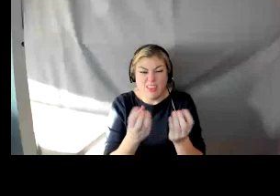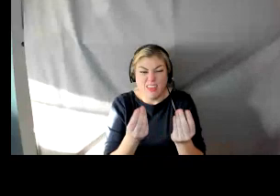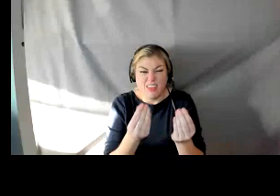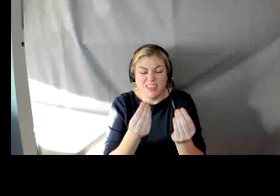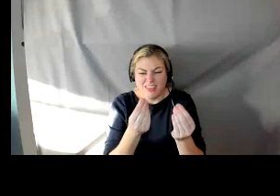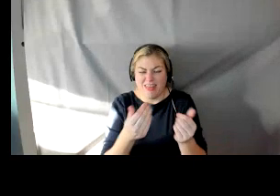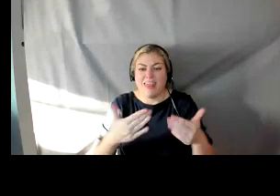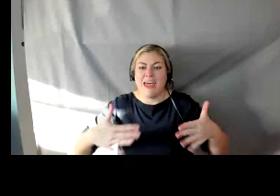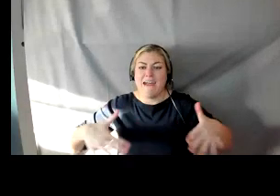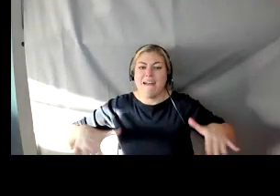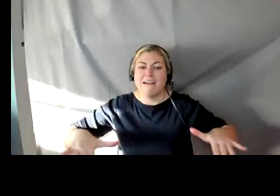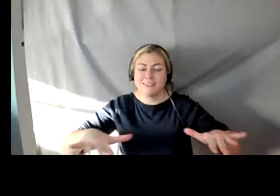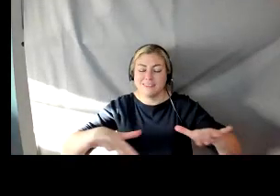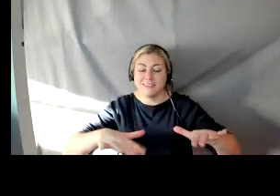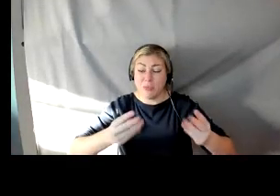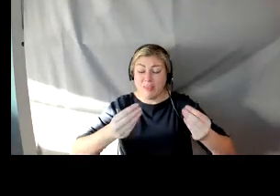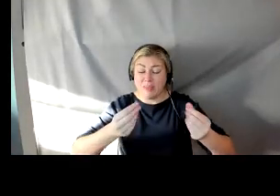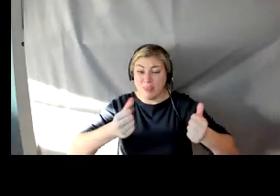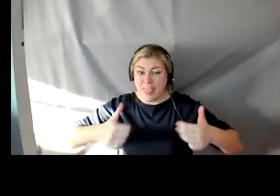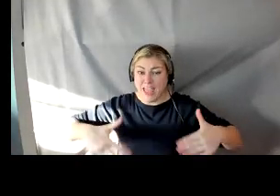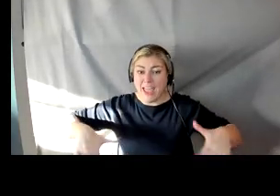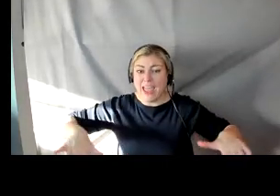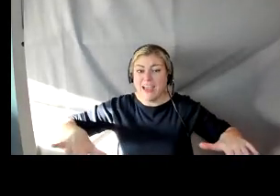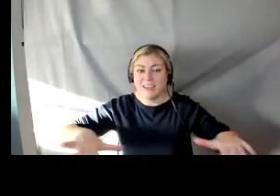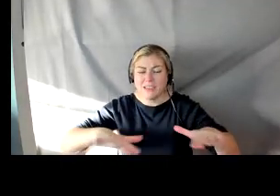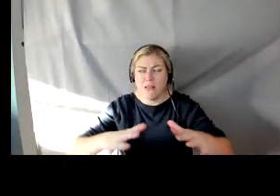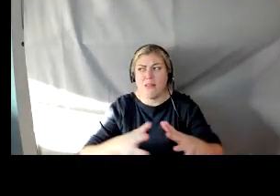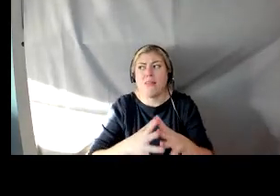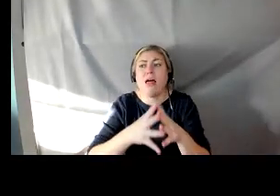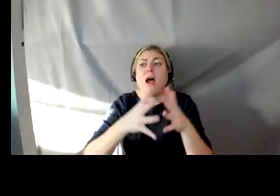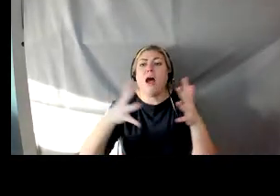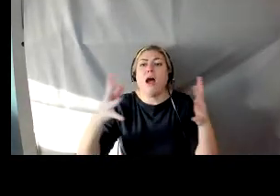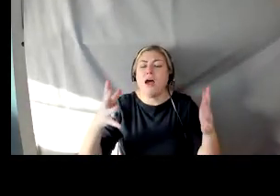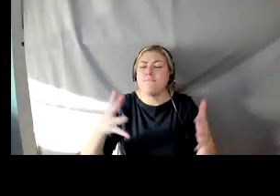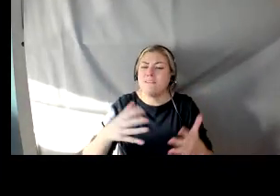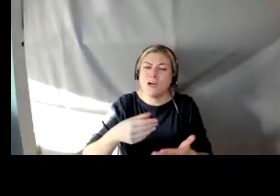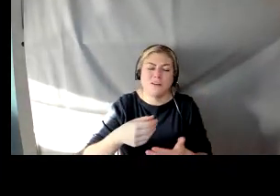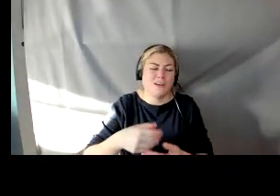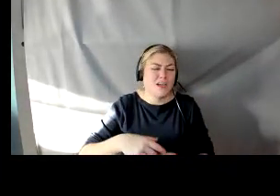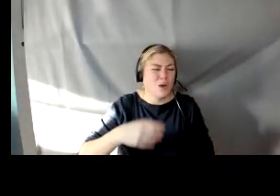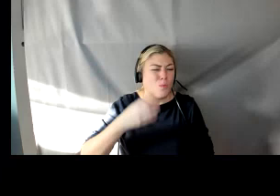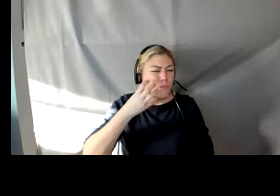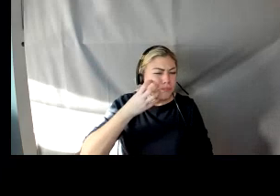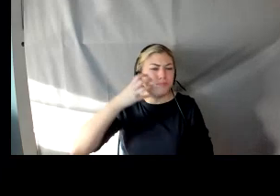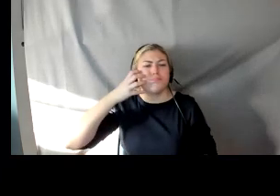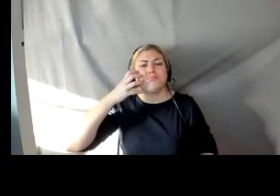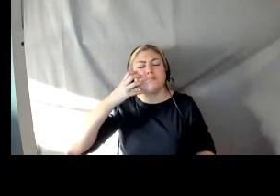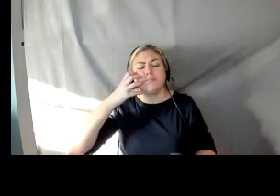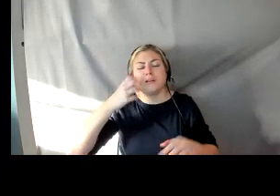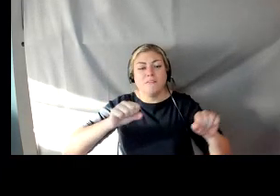That's why humans were attracted to this area and thrived for thousands of years here.